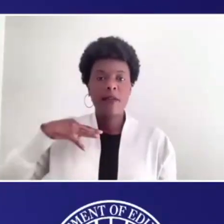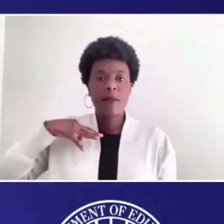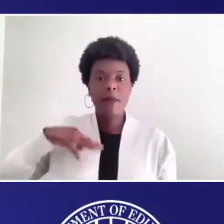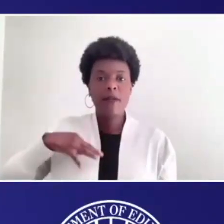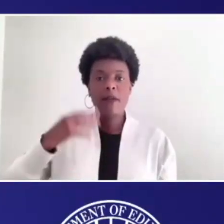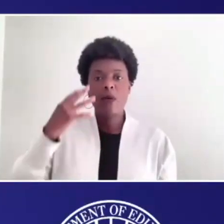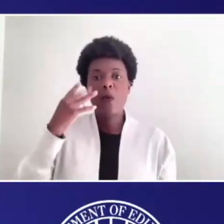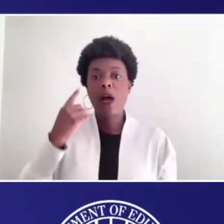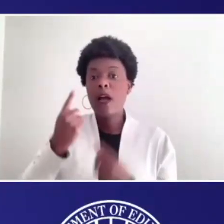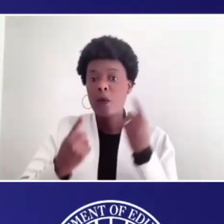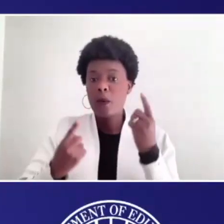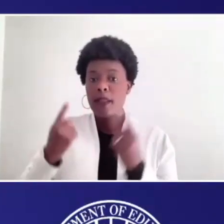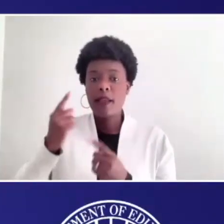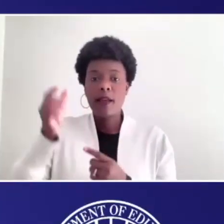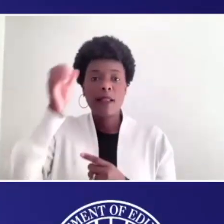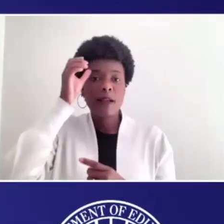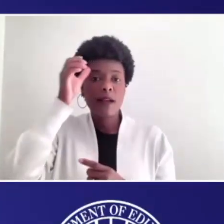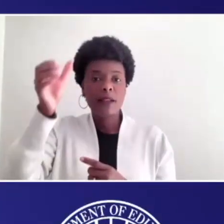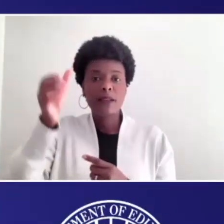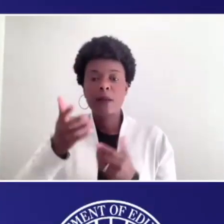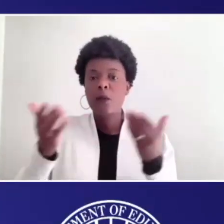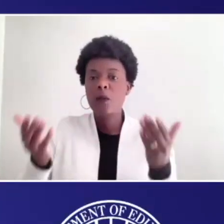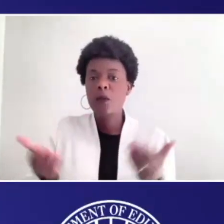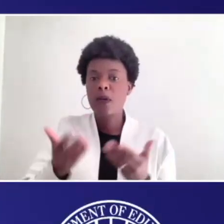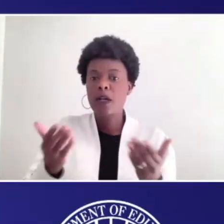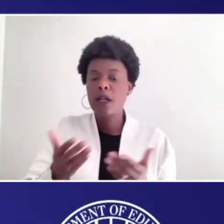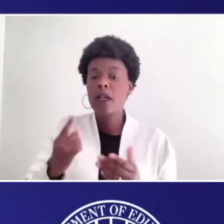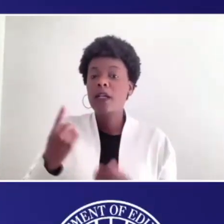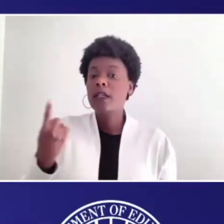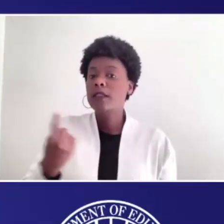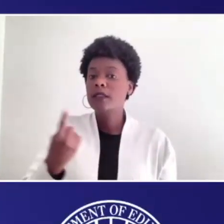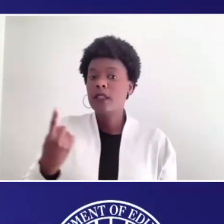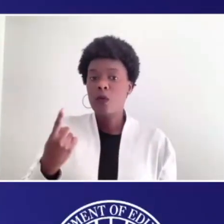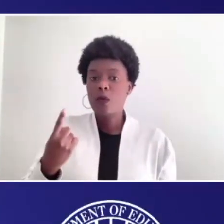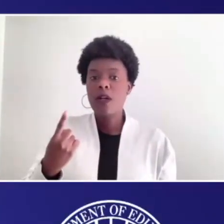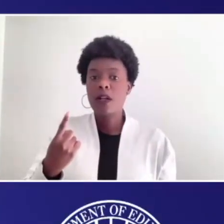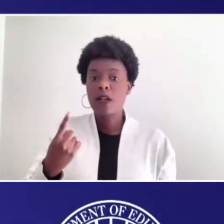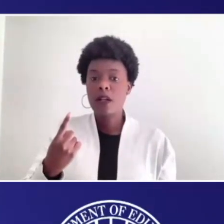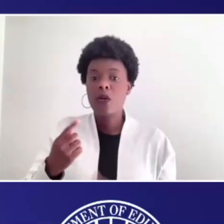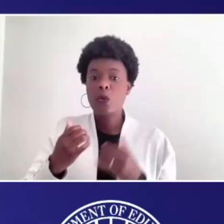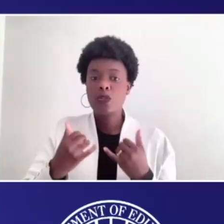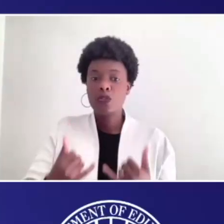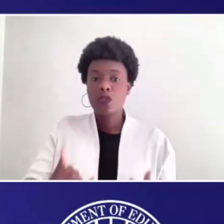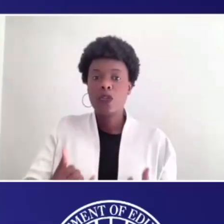concept here was that someone who was a PLUS -- a -- currently a PLUS Loan borrower